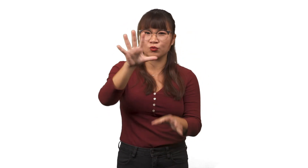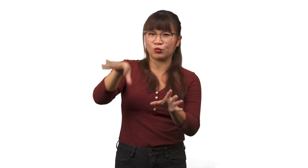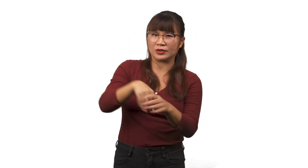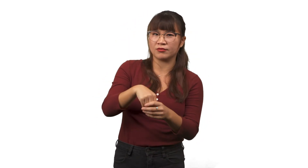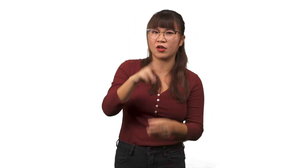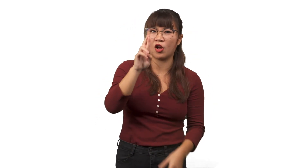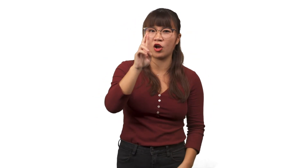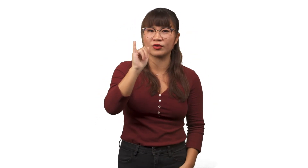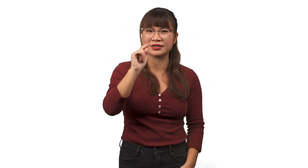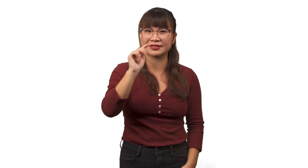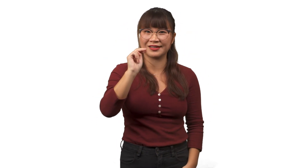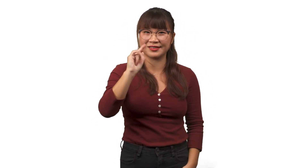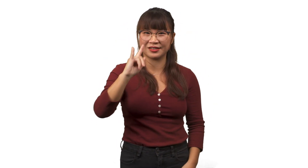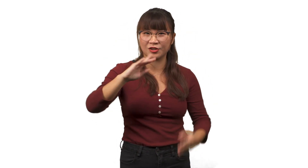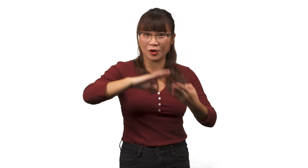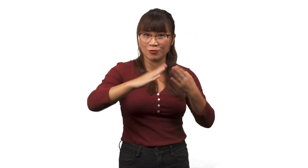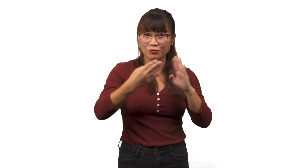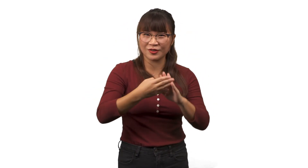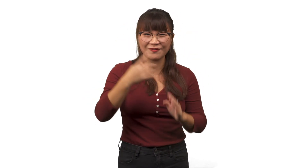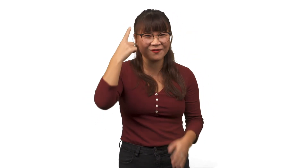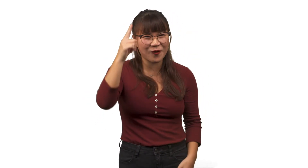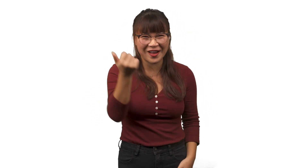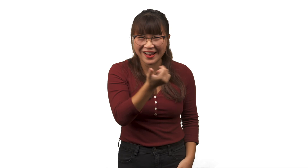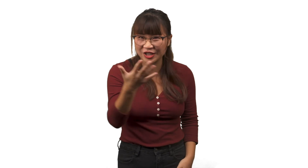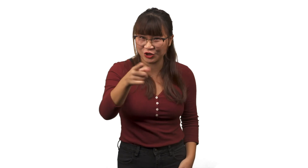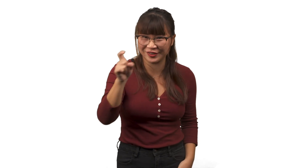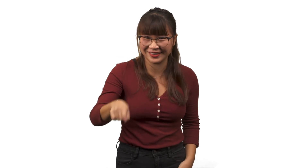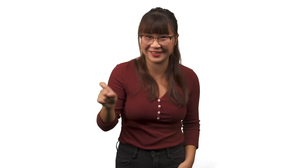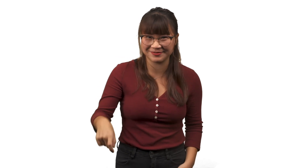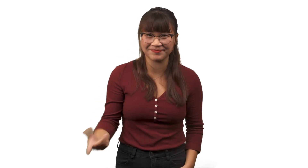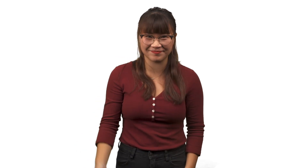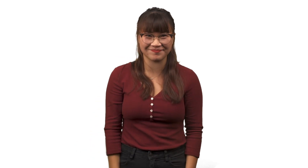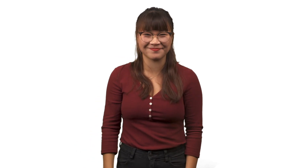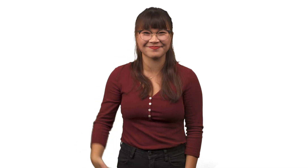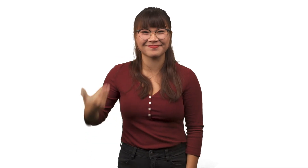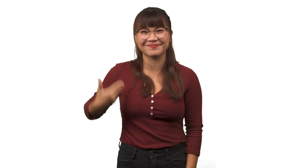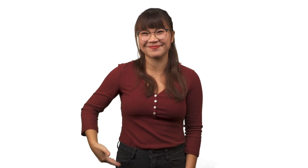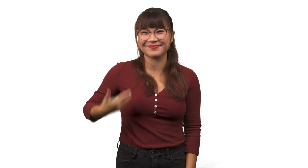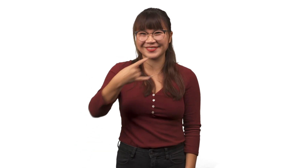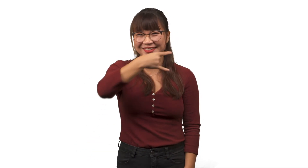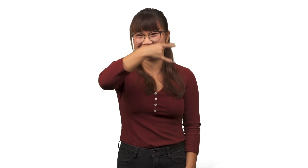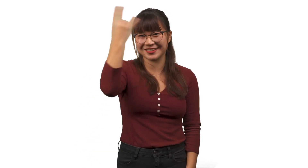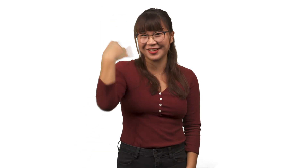counselors and others within the RIT/NTID community for anything you need.